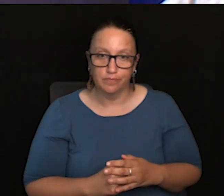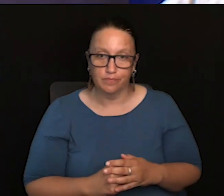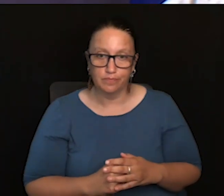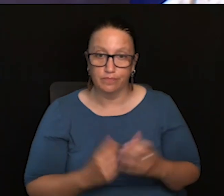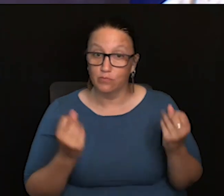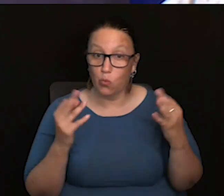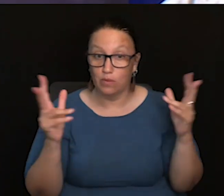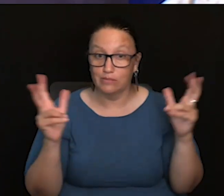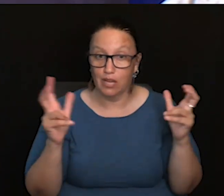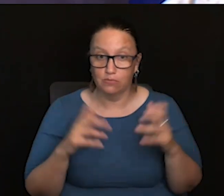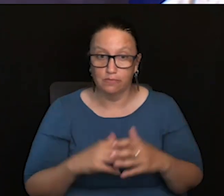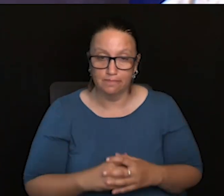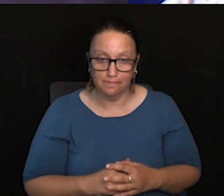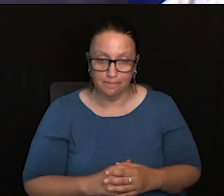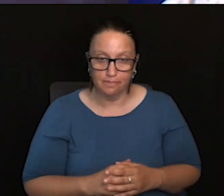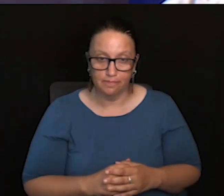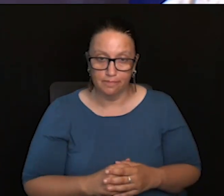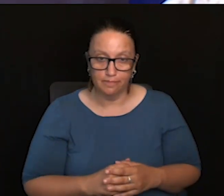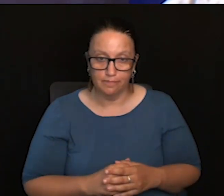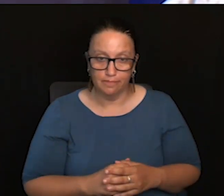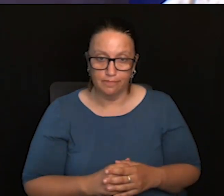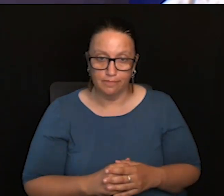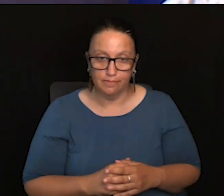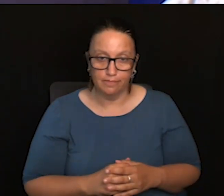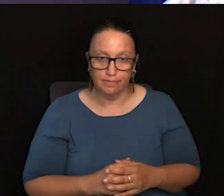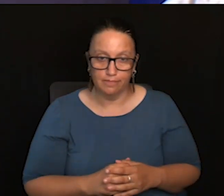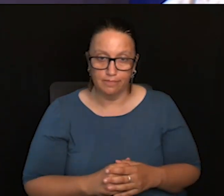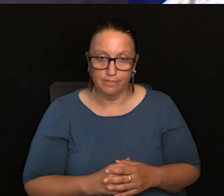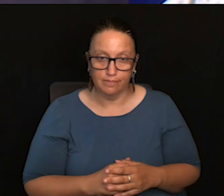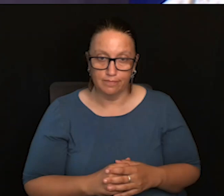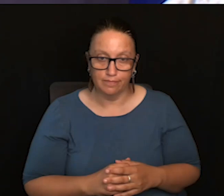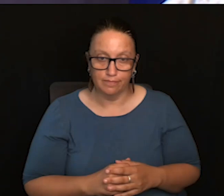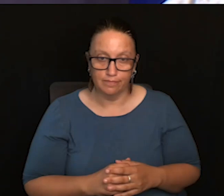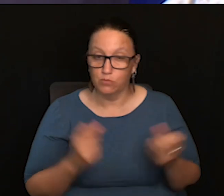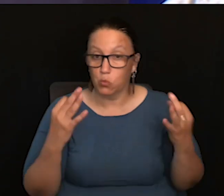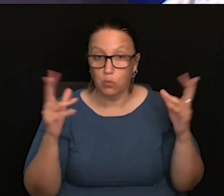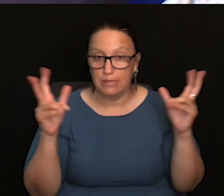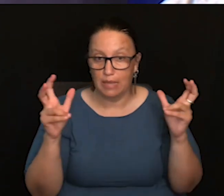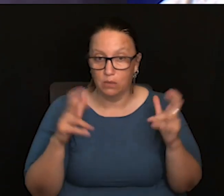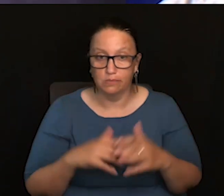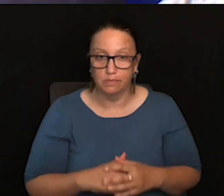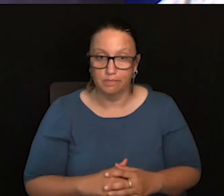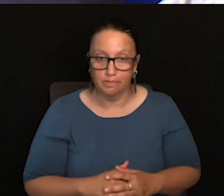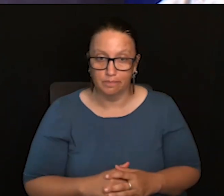..for their booster dose to please come forward, get those booster doses, or those initial doses, today. Thank you, Minister.